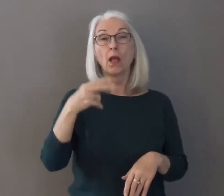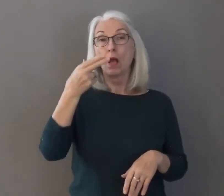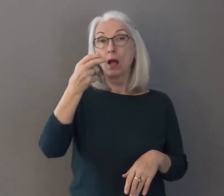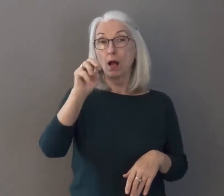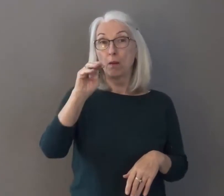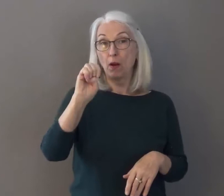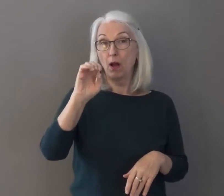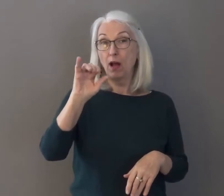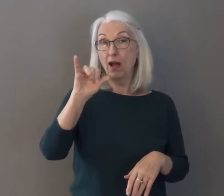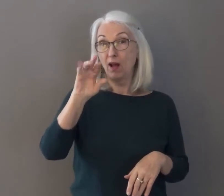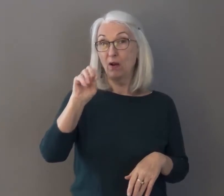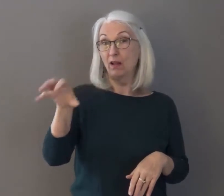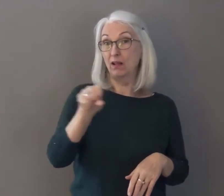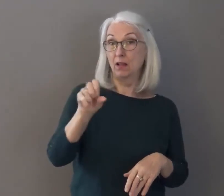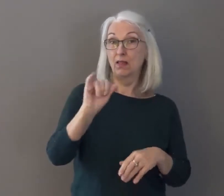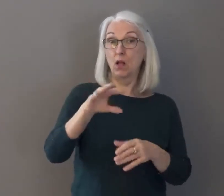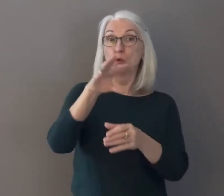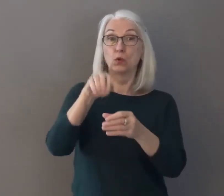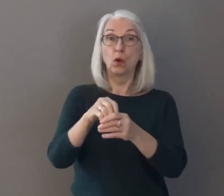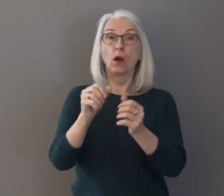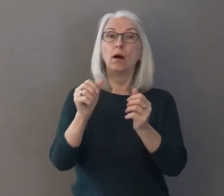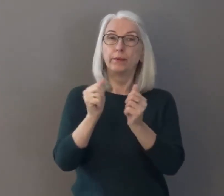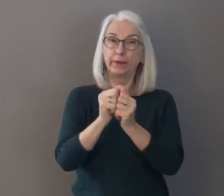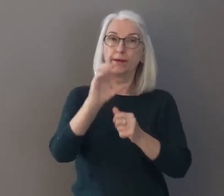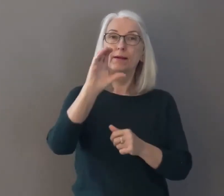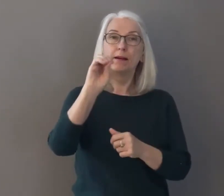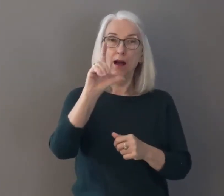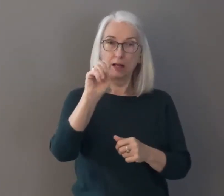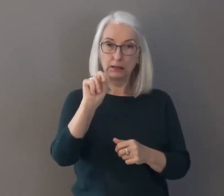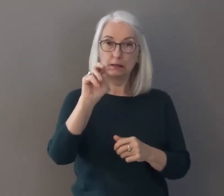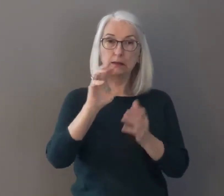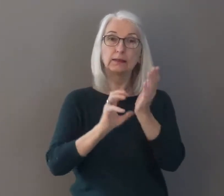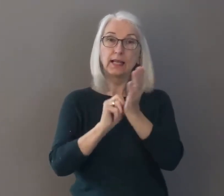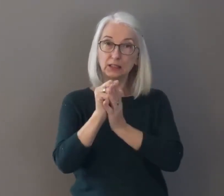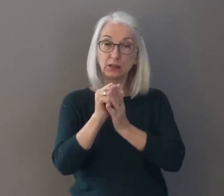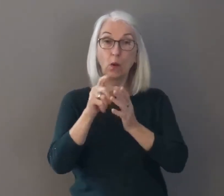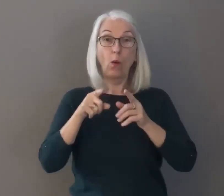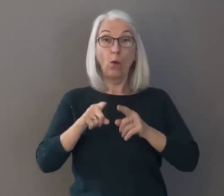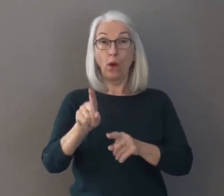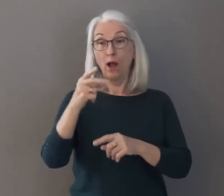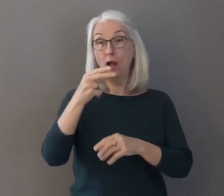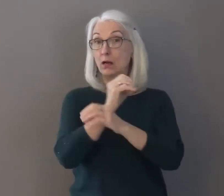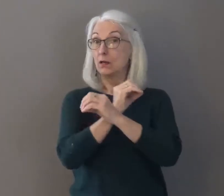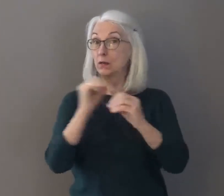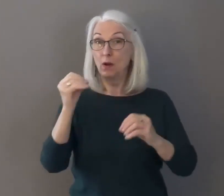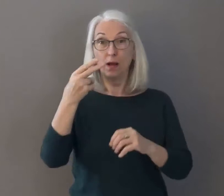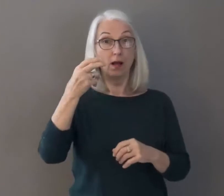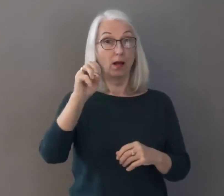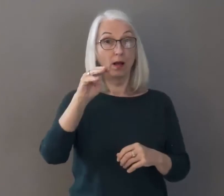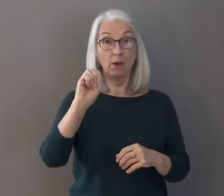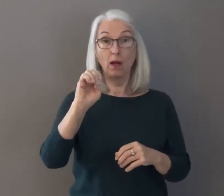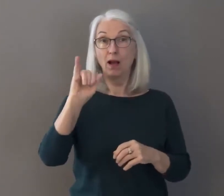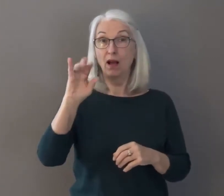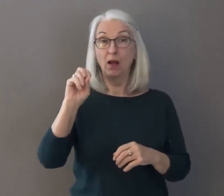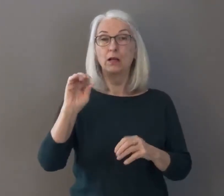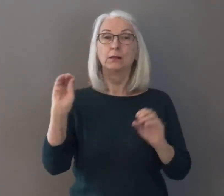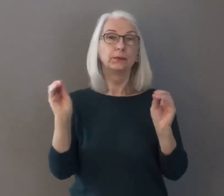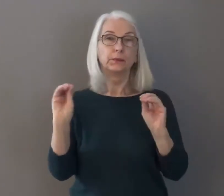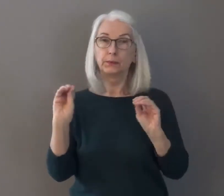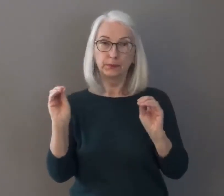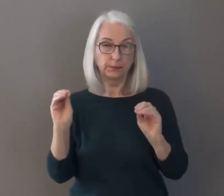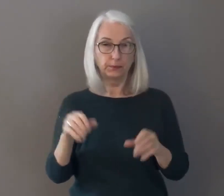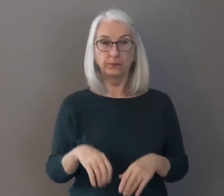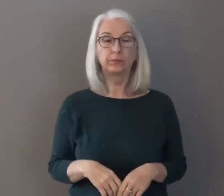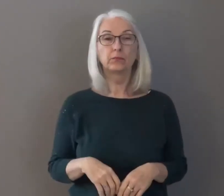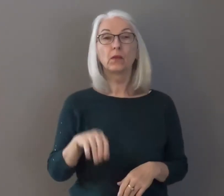Heme iron intake is associated with colon cancer, while non-heme iron is not.